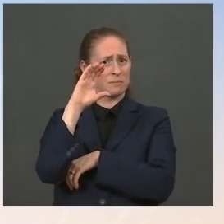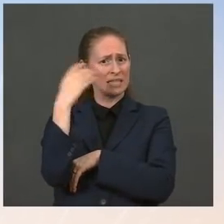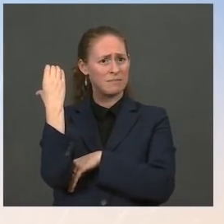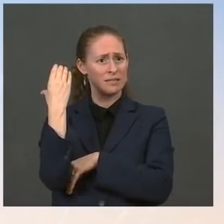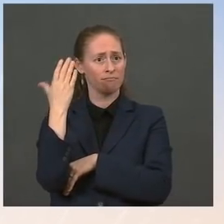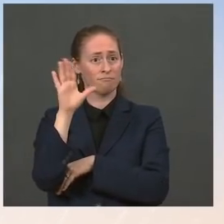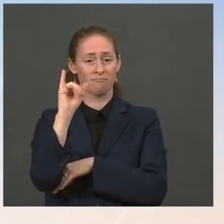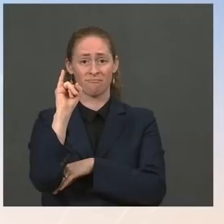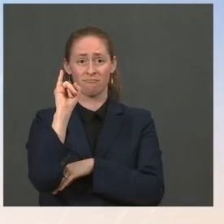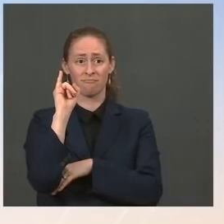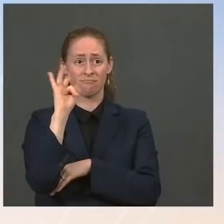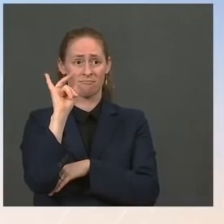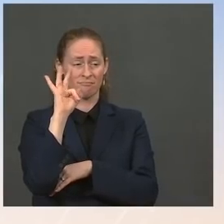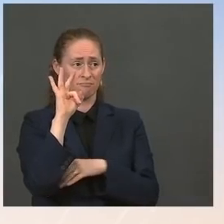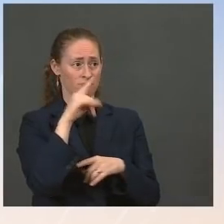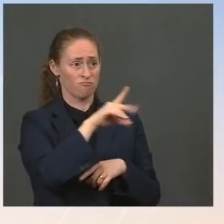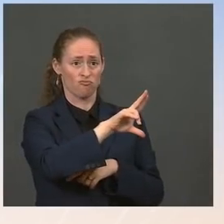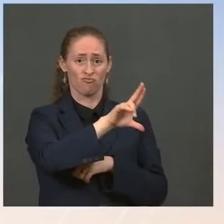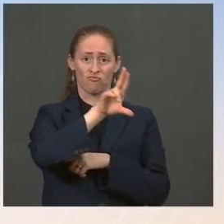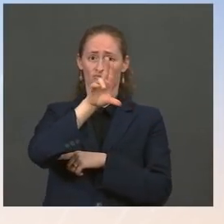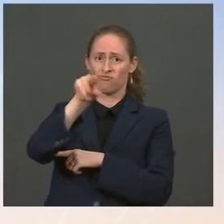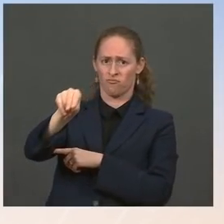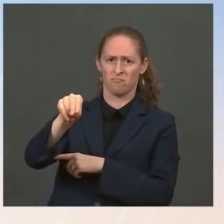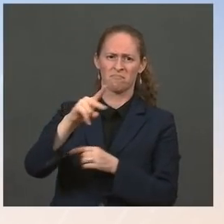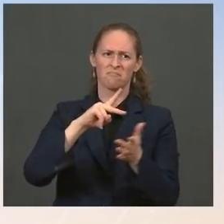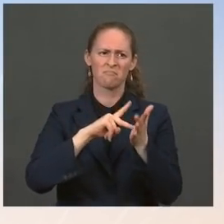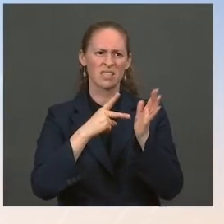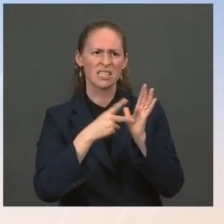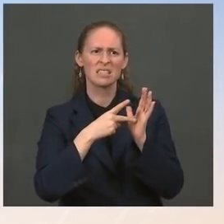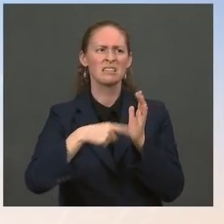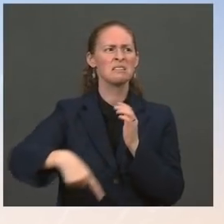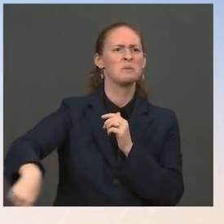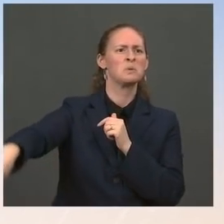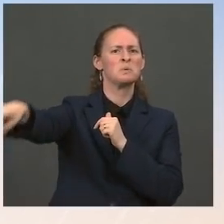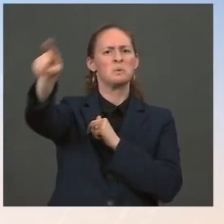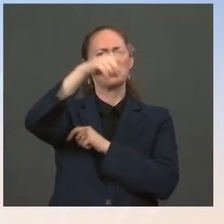what will that mean in the big picture for this nation